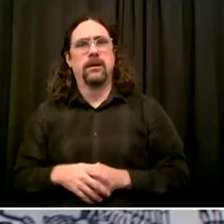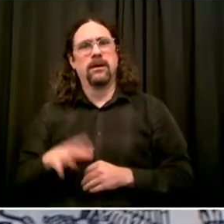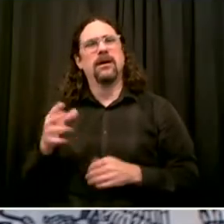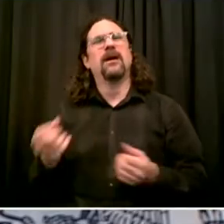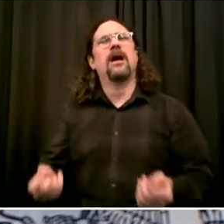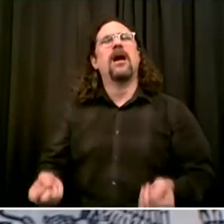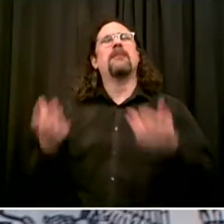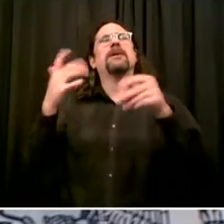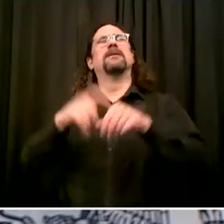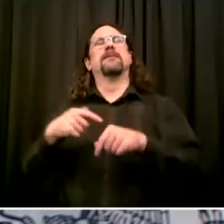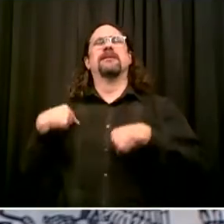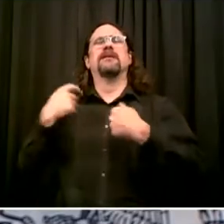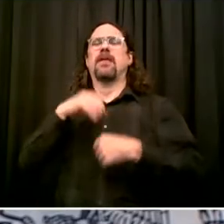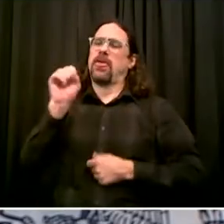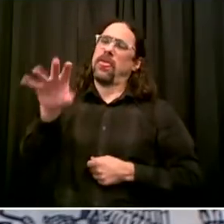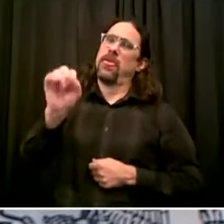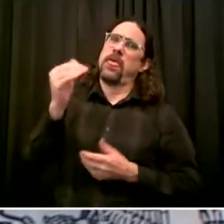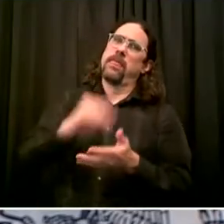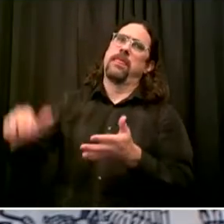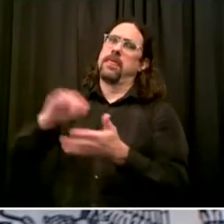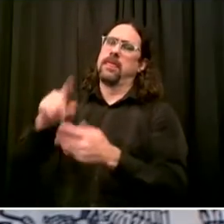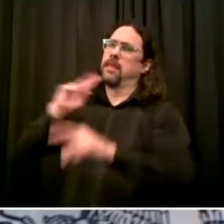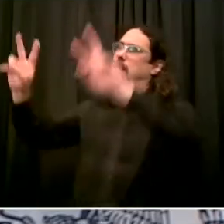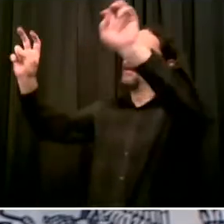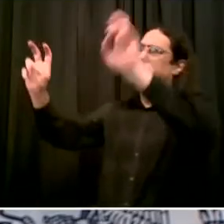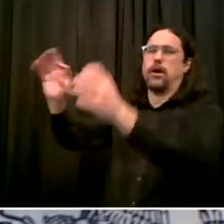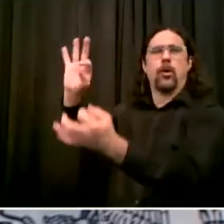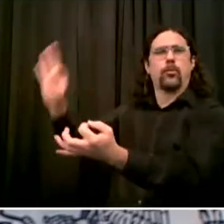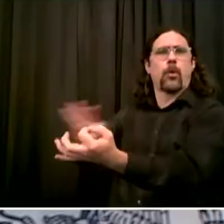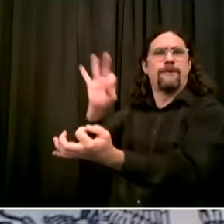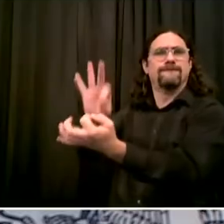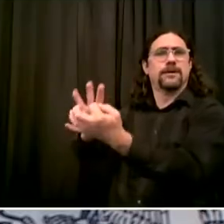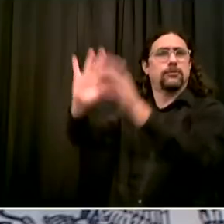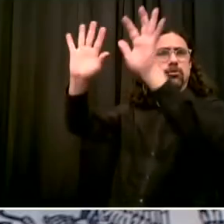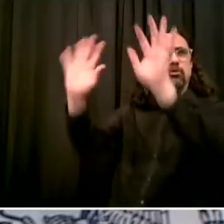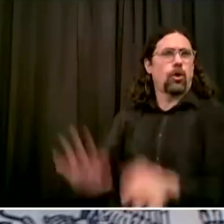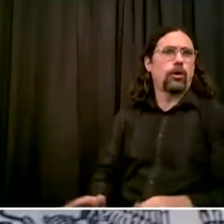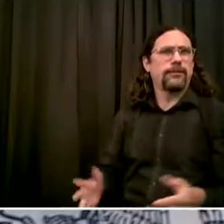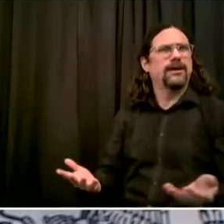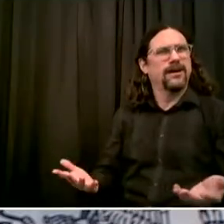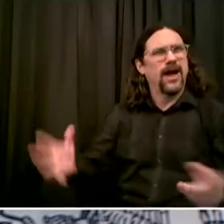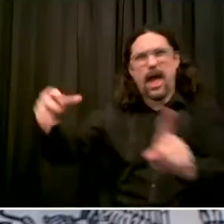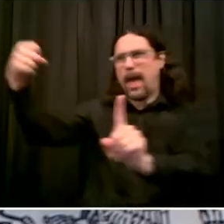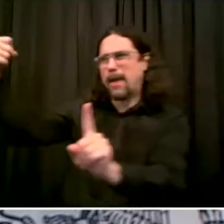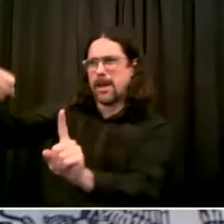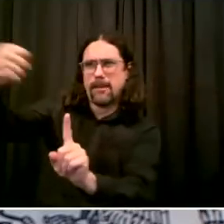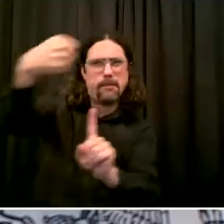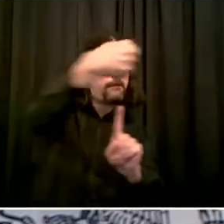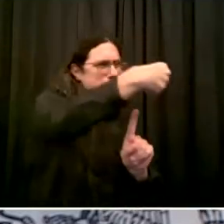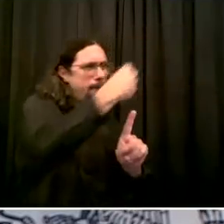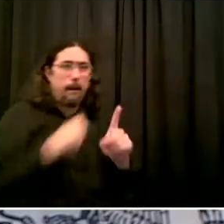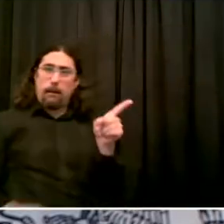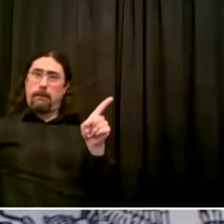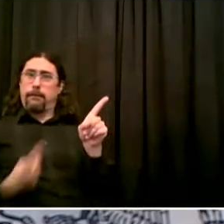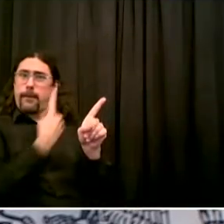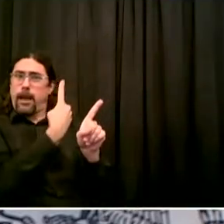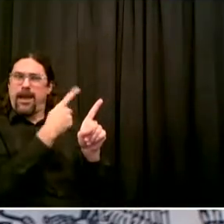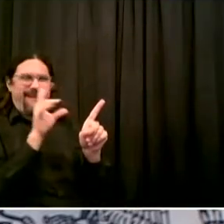OUC. NT THSI IS MORE THAN ONE THIG.N YOUNG PEOPLE ARE NOT GOING TO SCHOOL. PEOPLE ARE NOT GOING TO WORK.